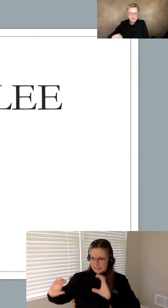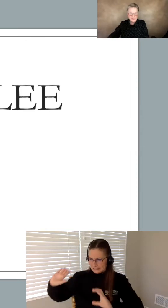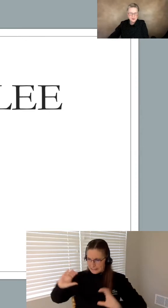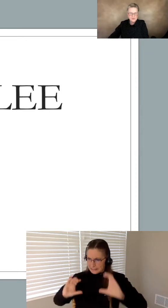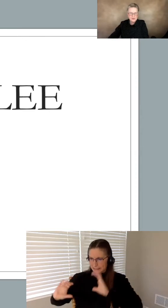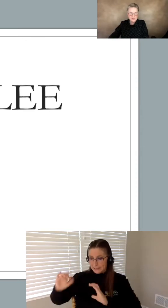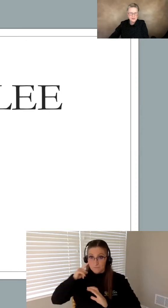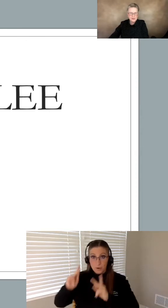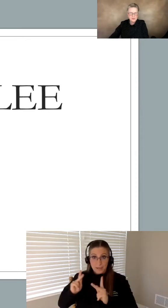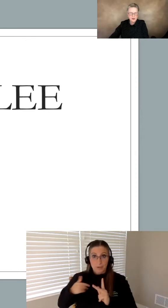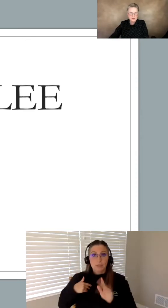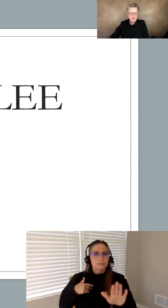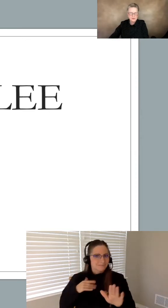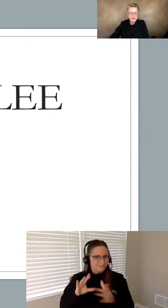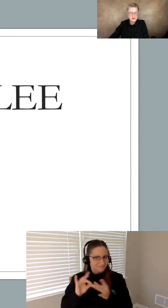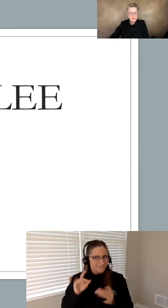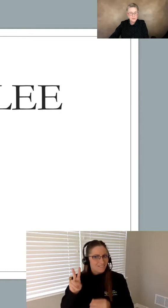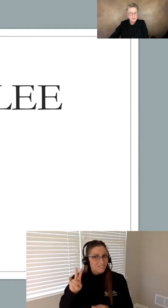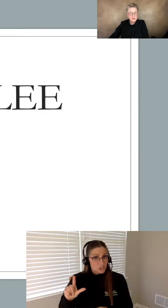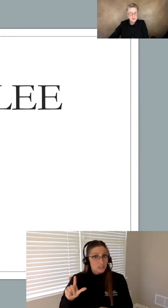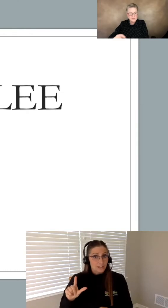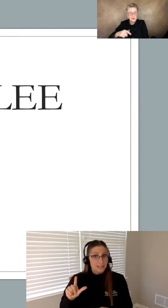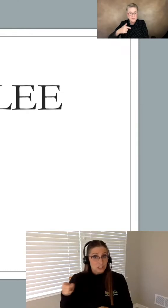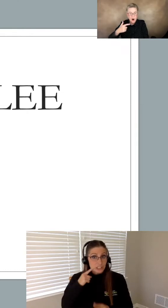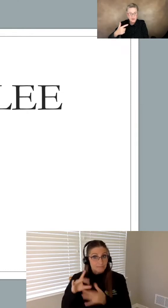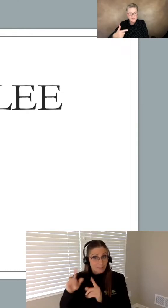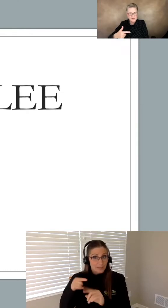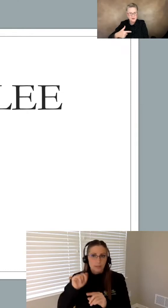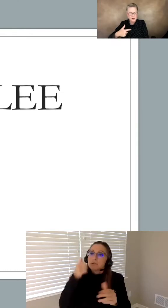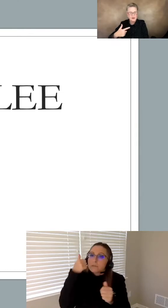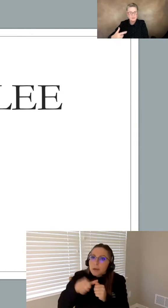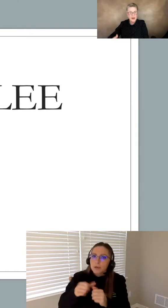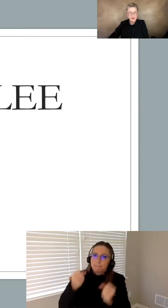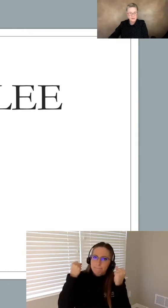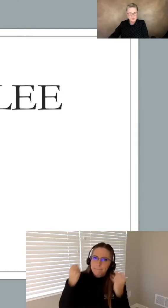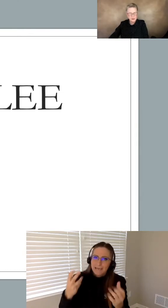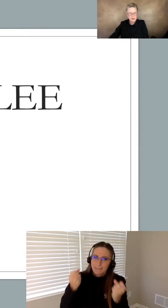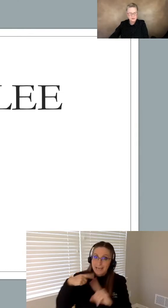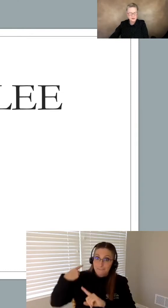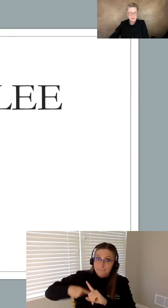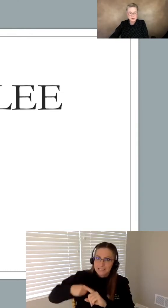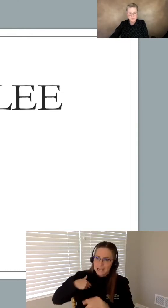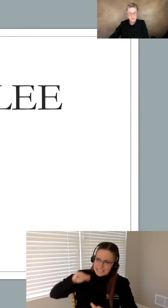to what Virginia says about this, now remember, this is after months of begging Virginia to let me come